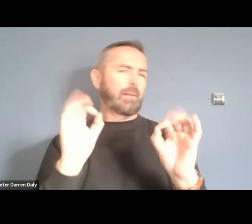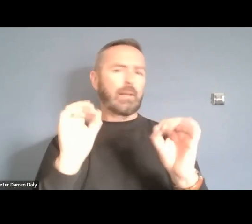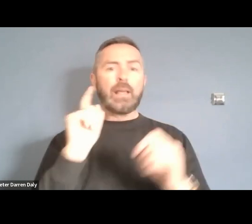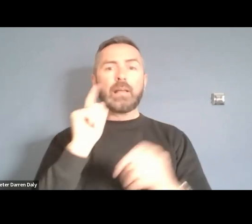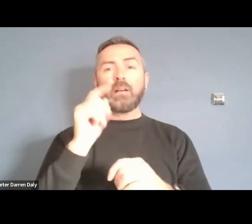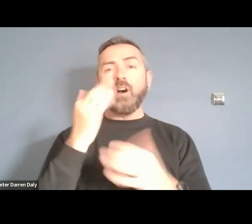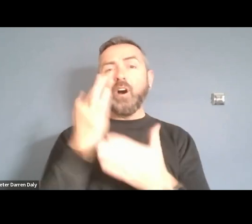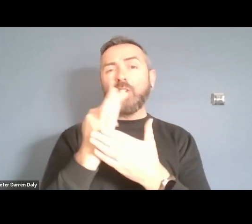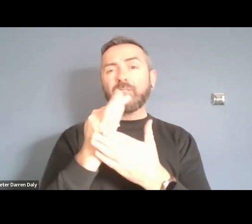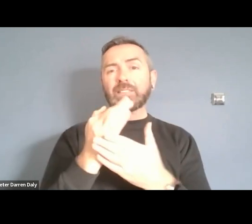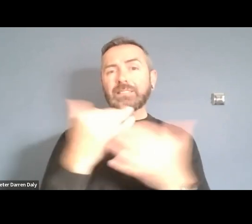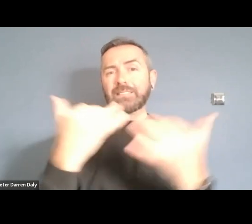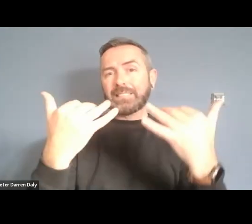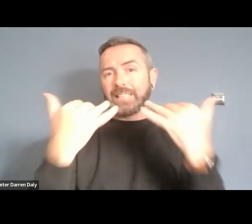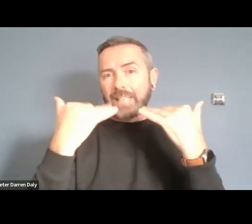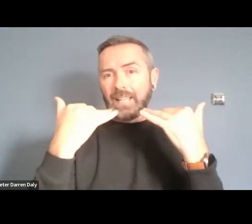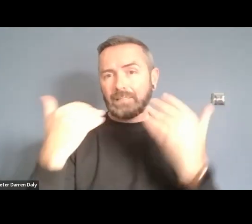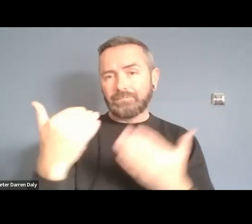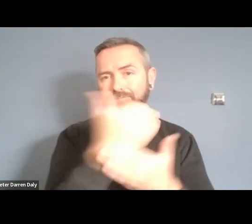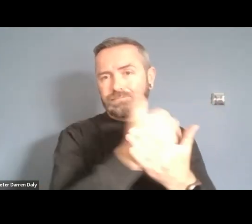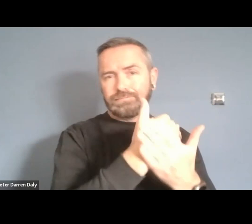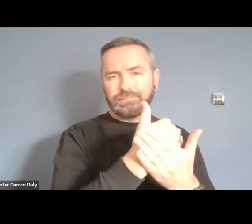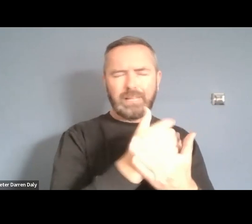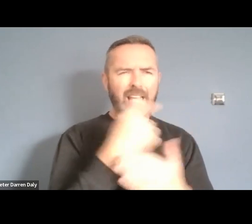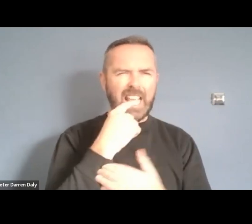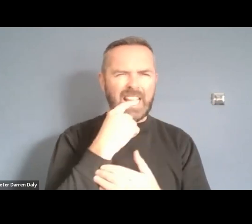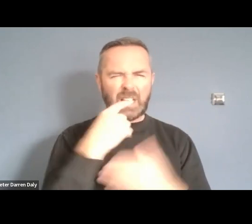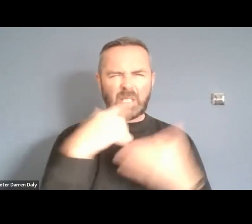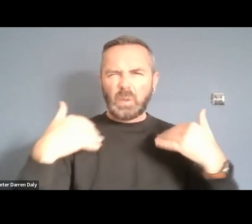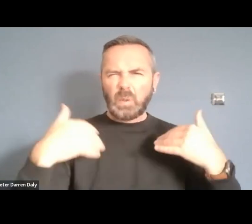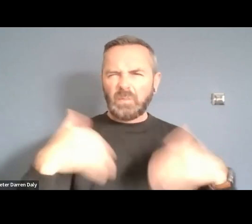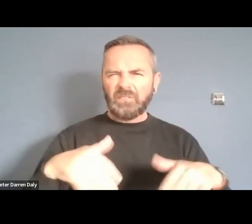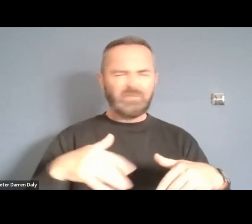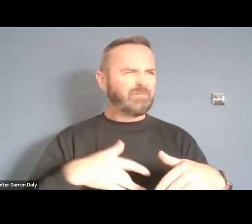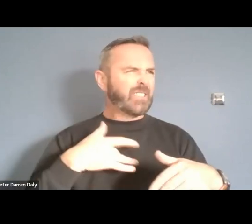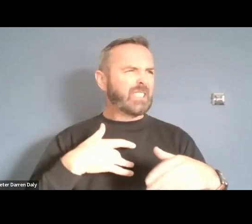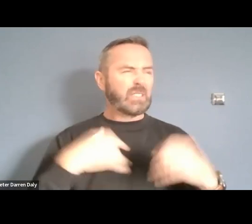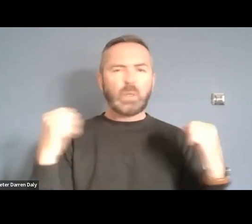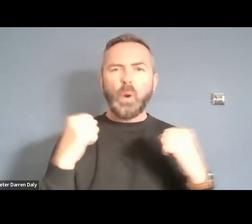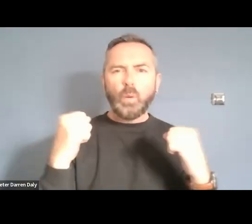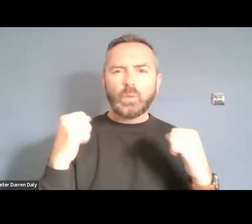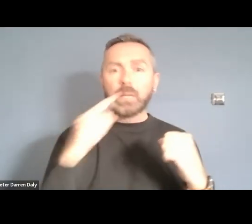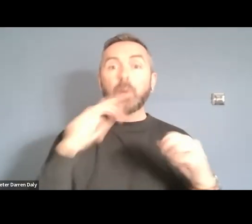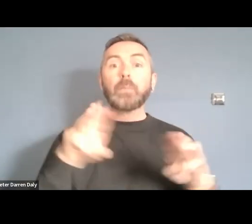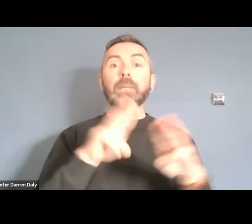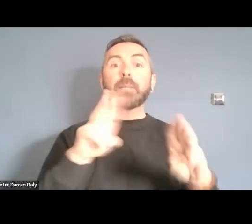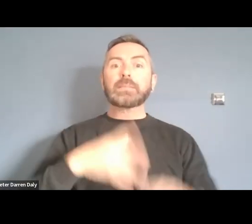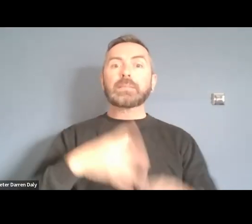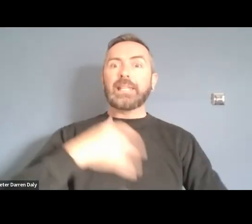to measure things, but those numbers and statistics in the report mean things in the lives of disabled people in Ireland right now.